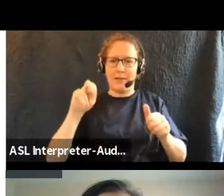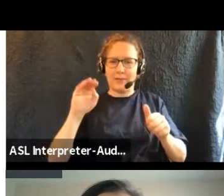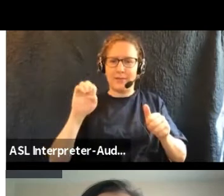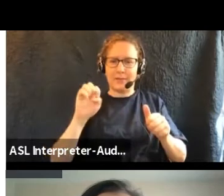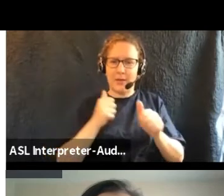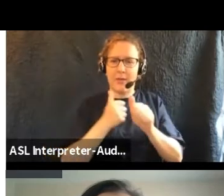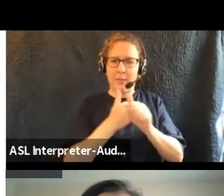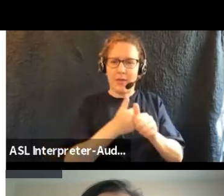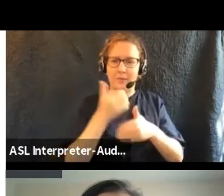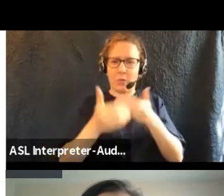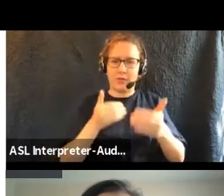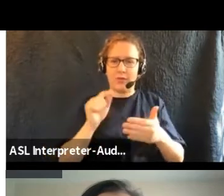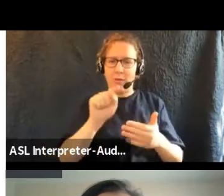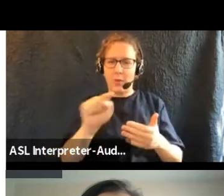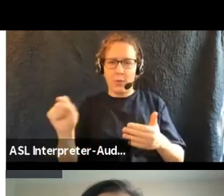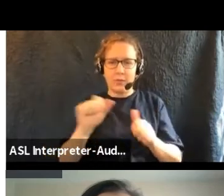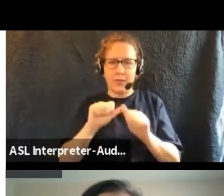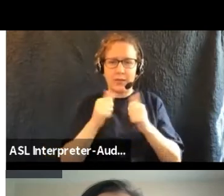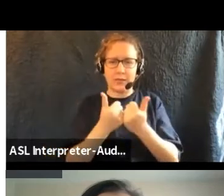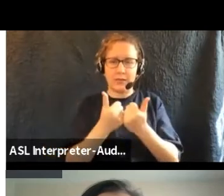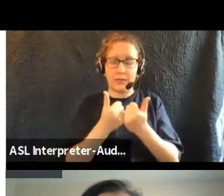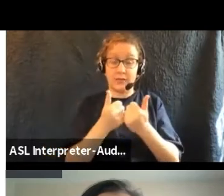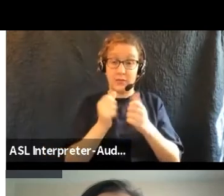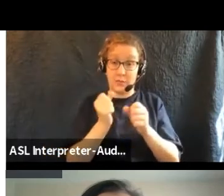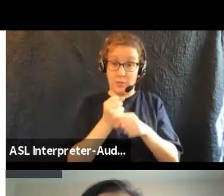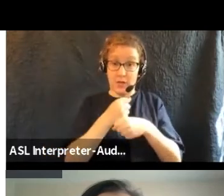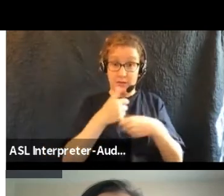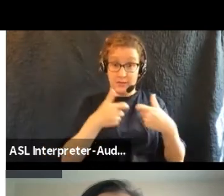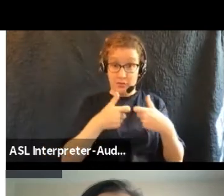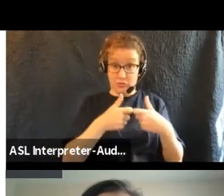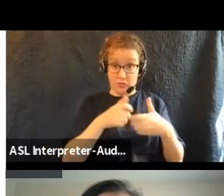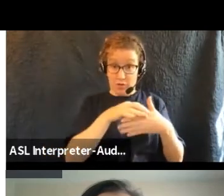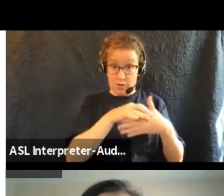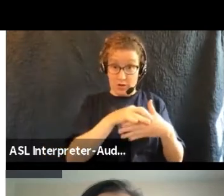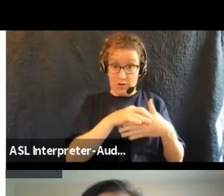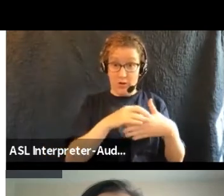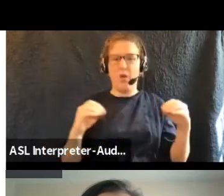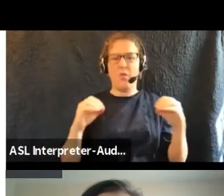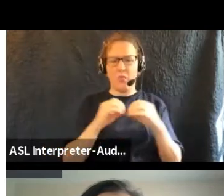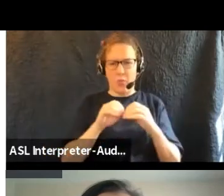to make digital content more accessible for staff and the public.